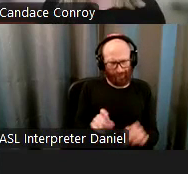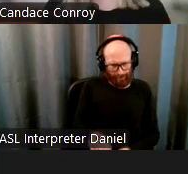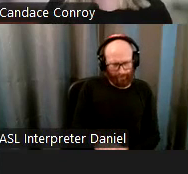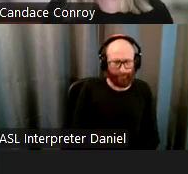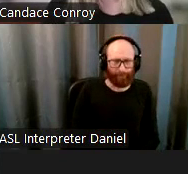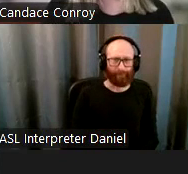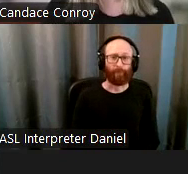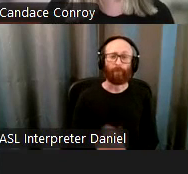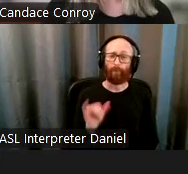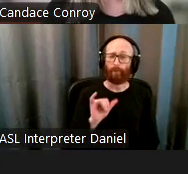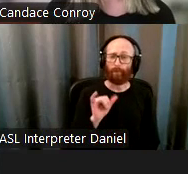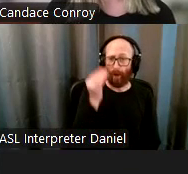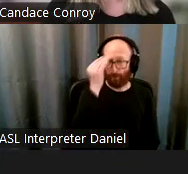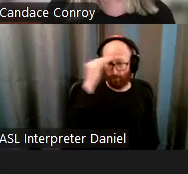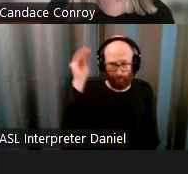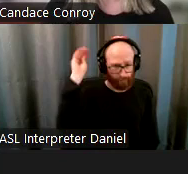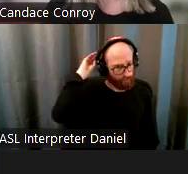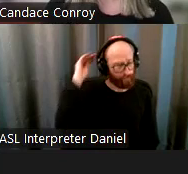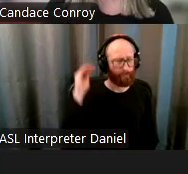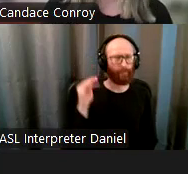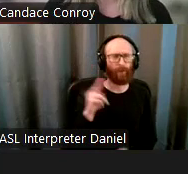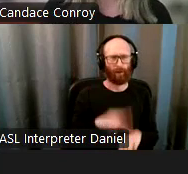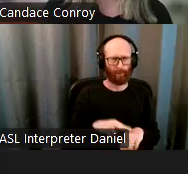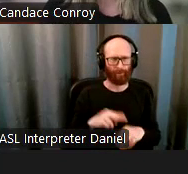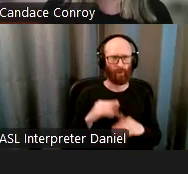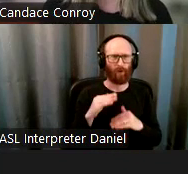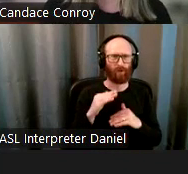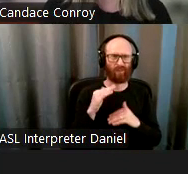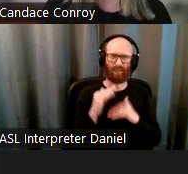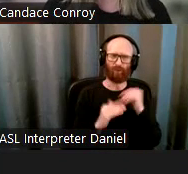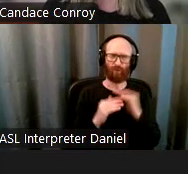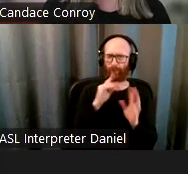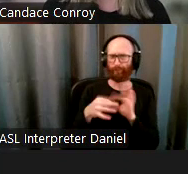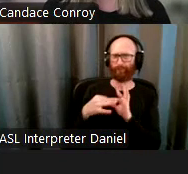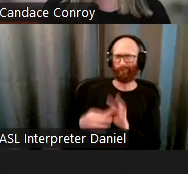that of course the backbone of Construction is our skills trades, but that being said,